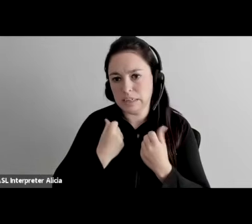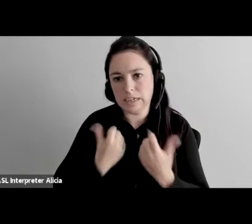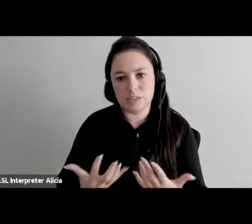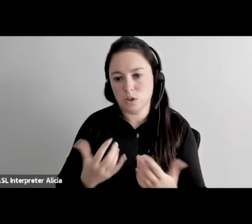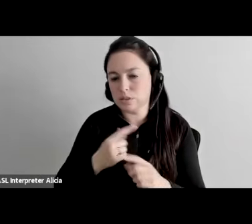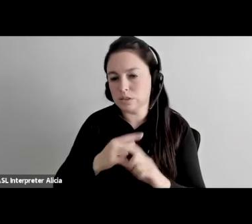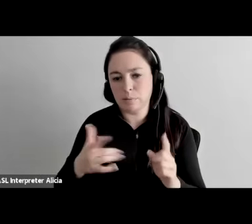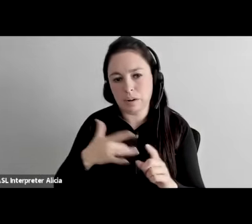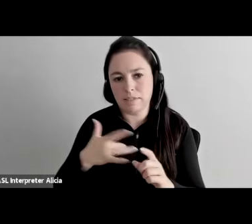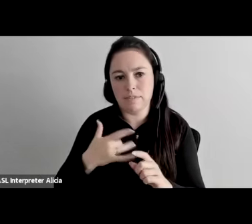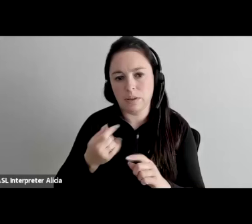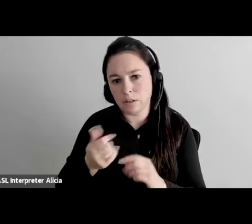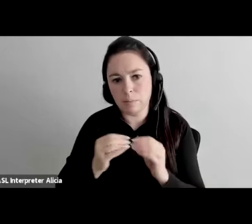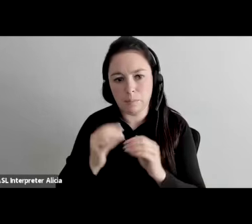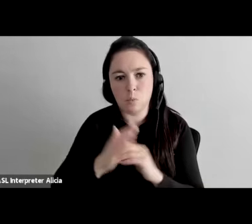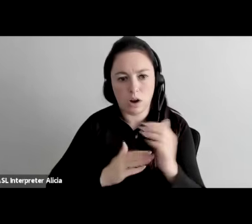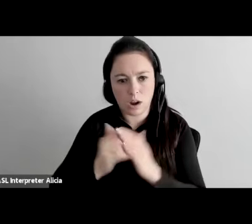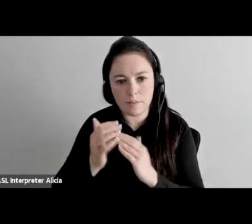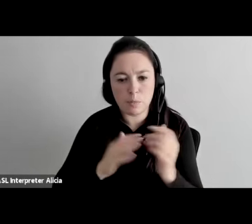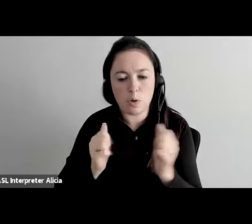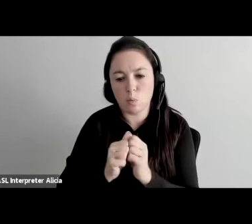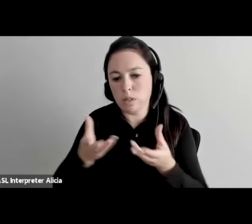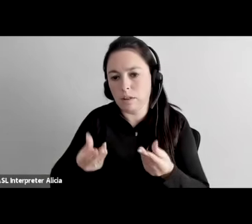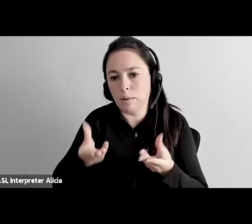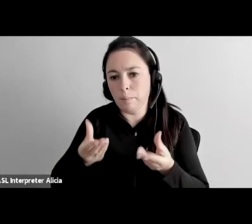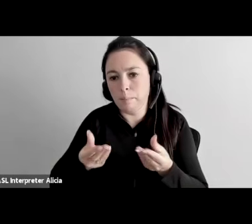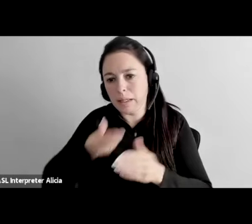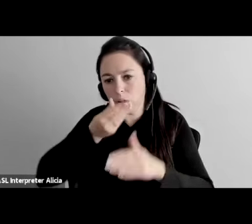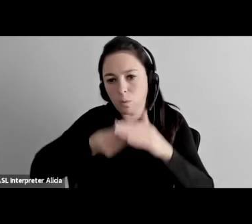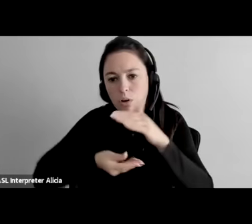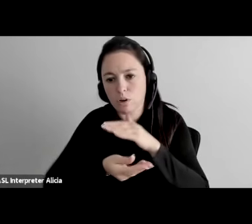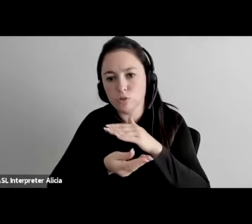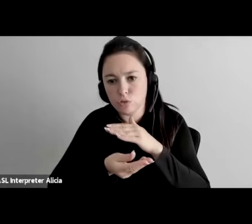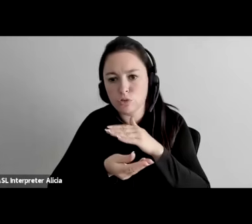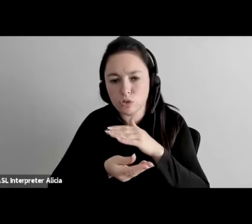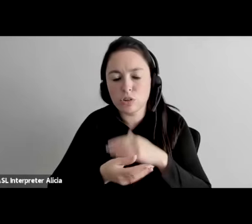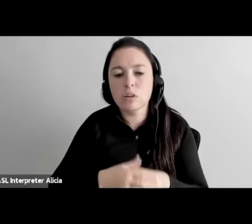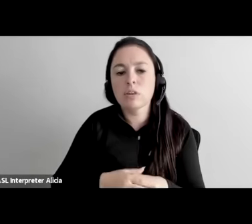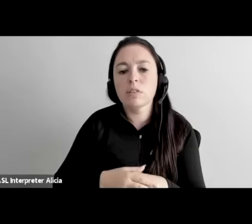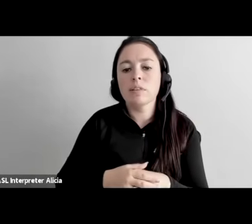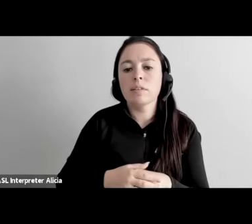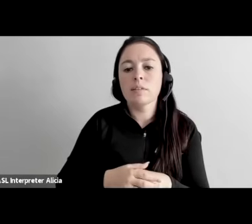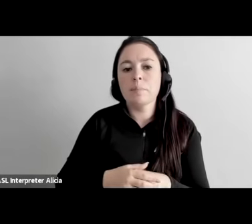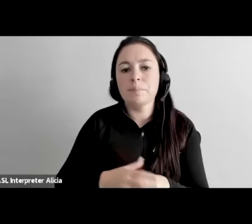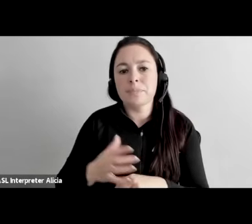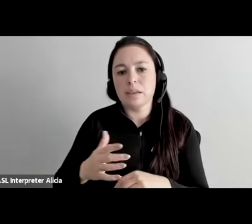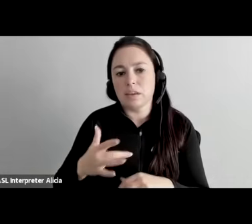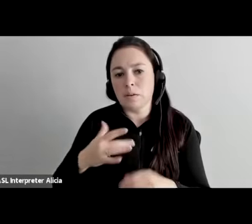I felt much more secure and confident holding him because I could use my free arm to support his back.